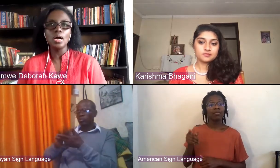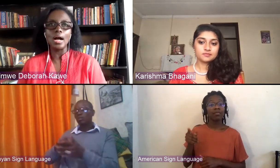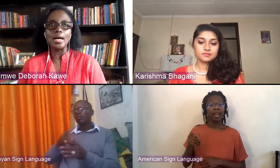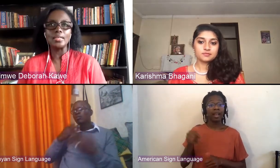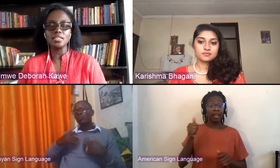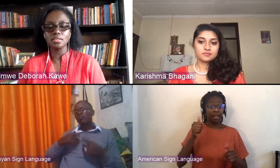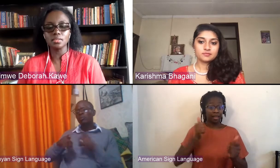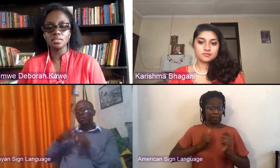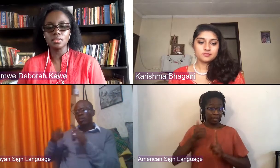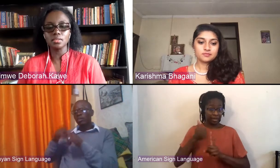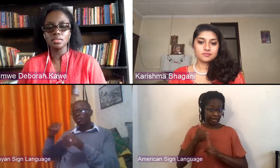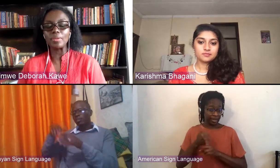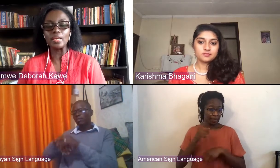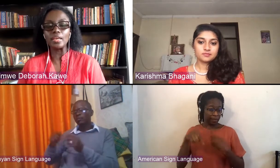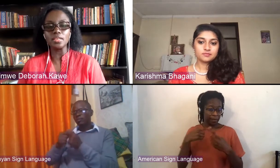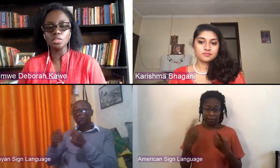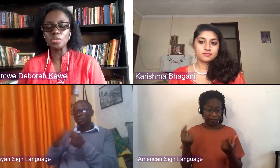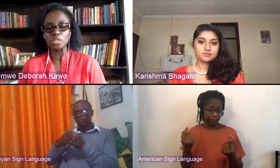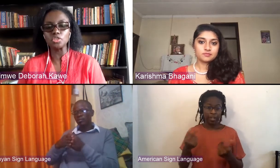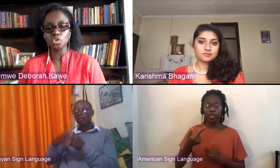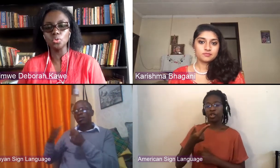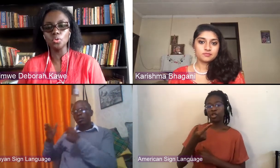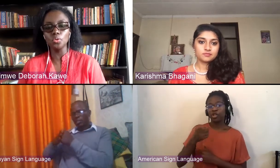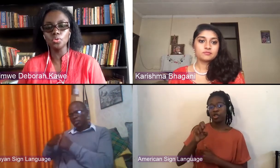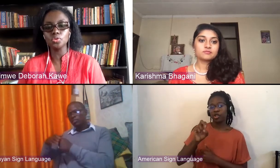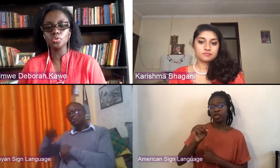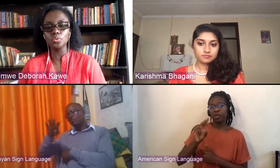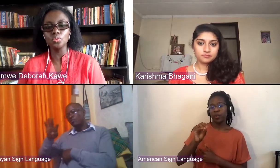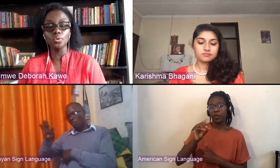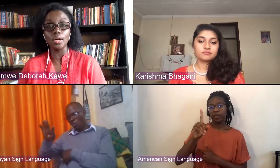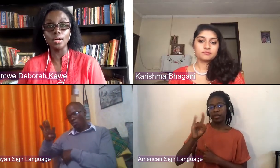And the play is between two 36 year olds